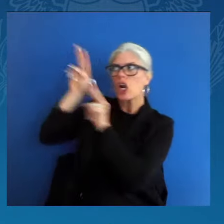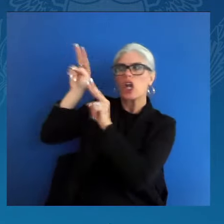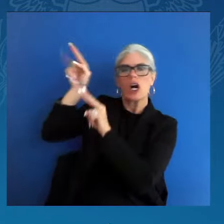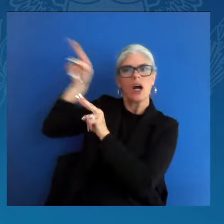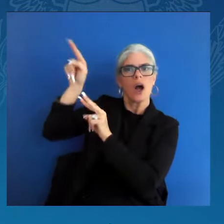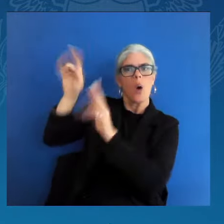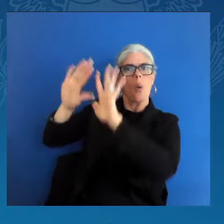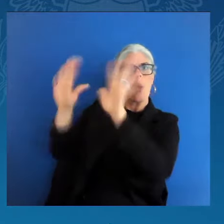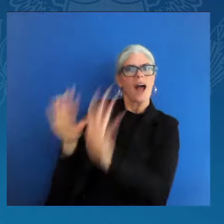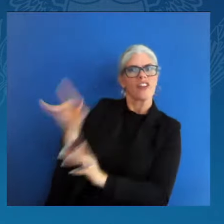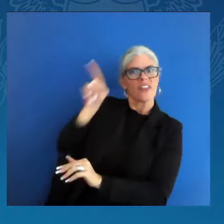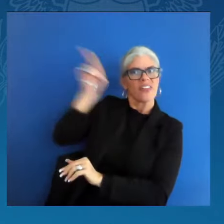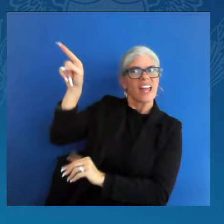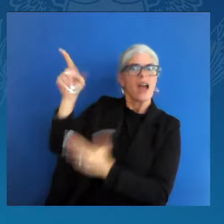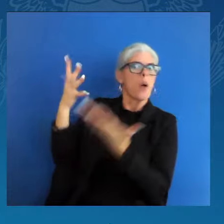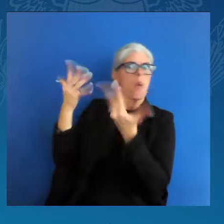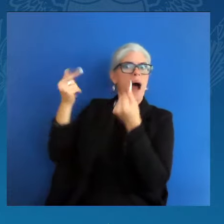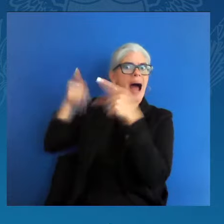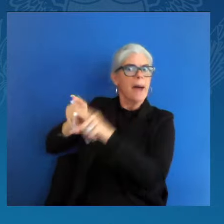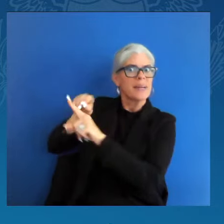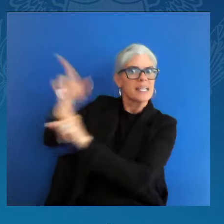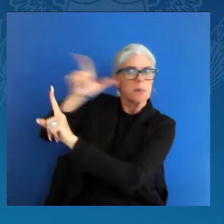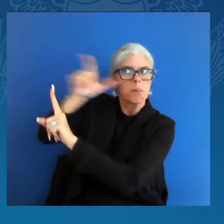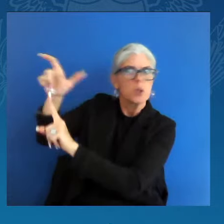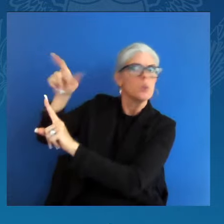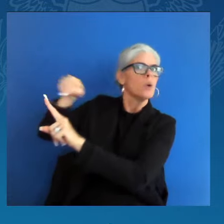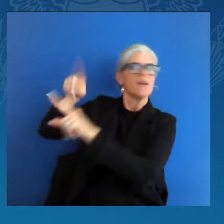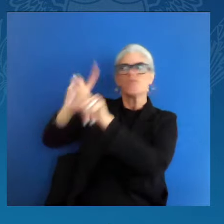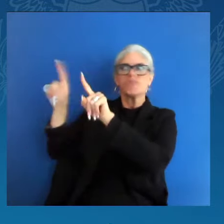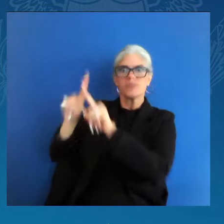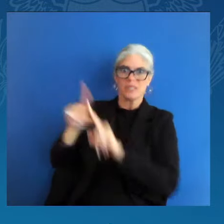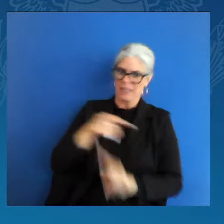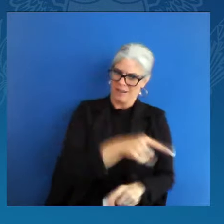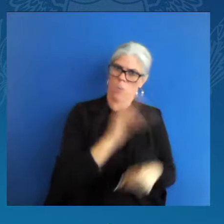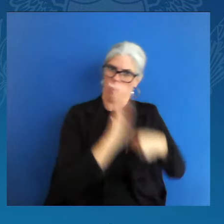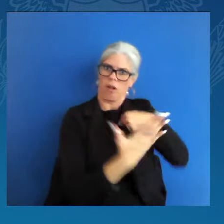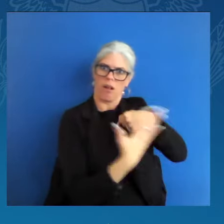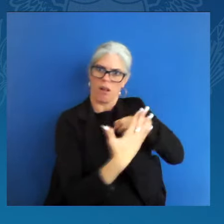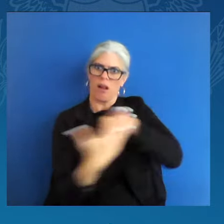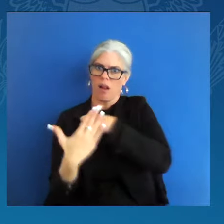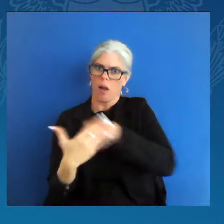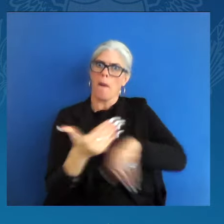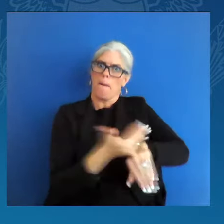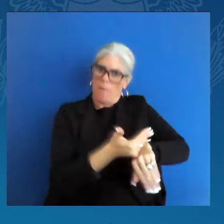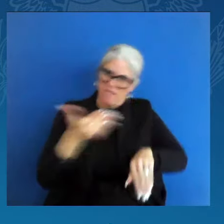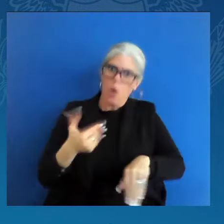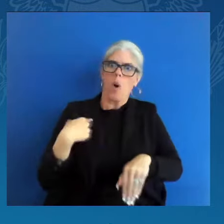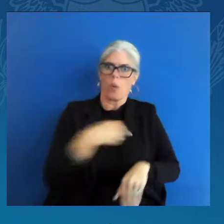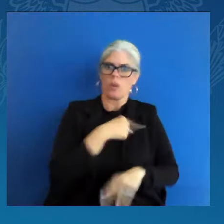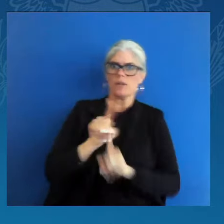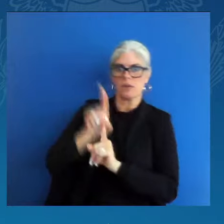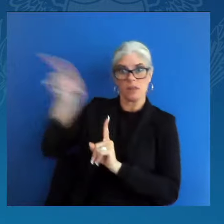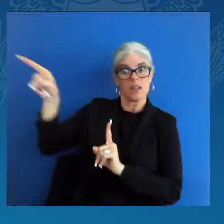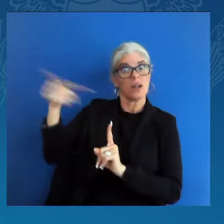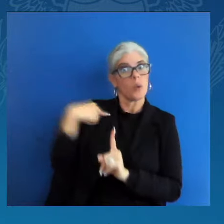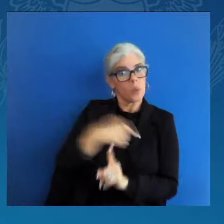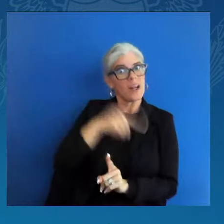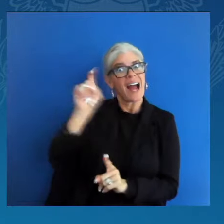as we reached the peak of the sunspot cycle, we expect an increase in space weather events as the sun expels plasma